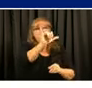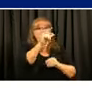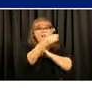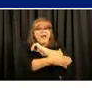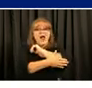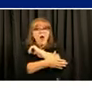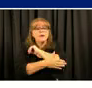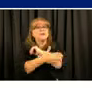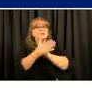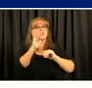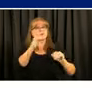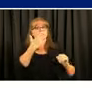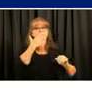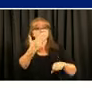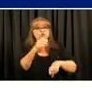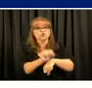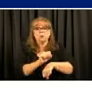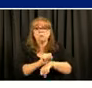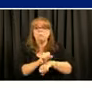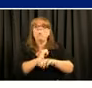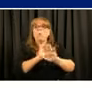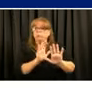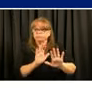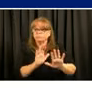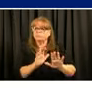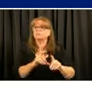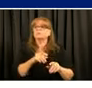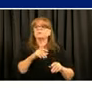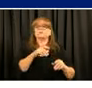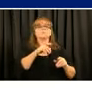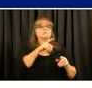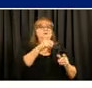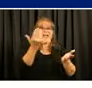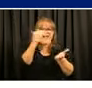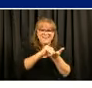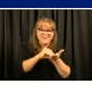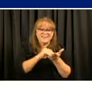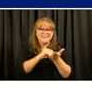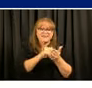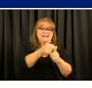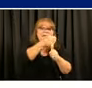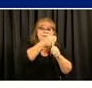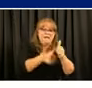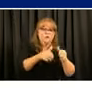factors are really paramount um in in actions and we want to make and we know we have really great